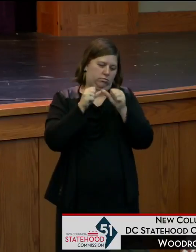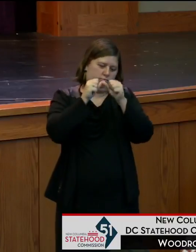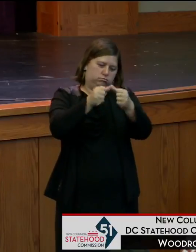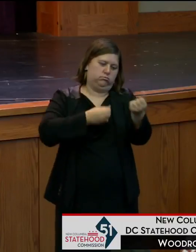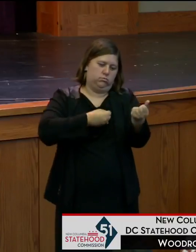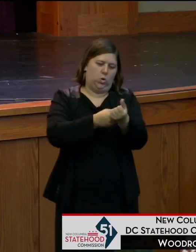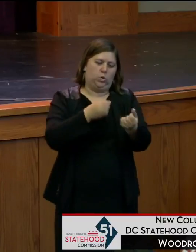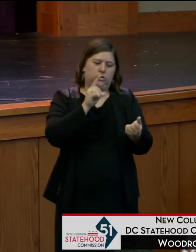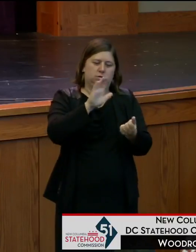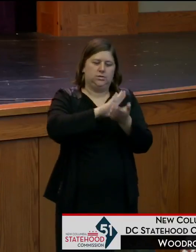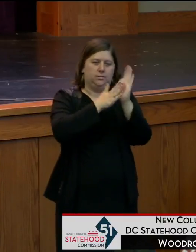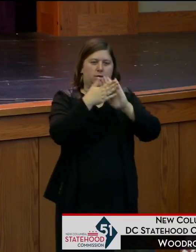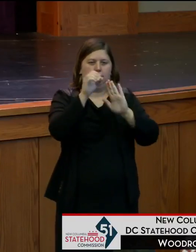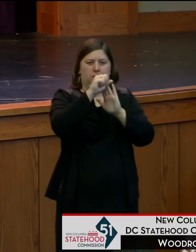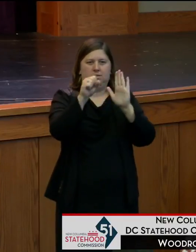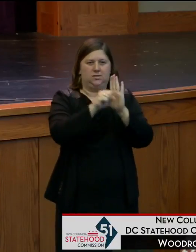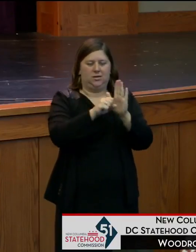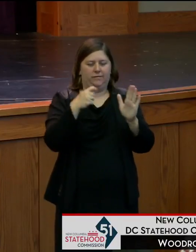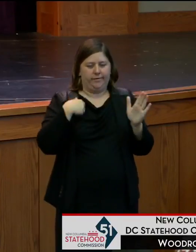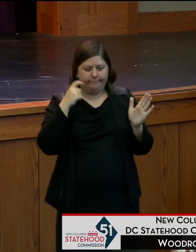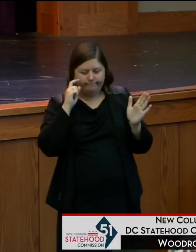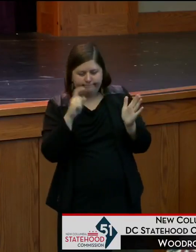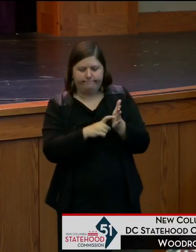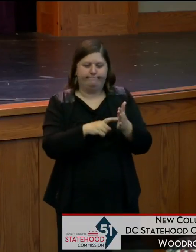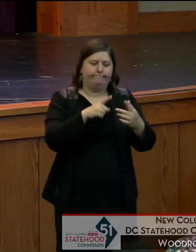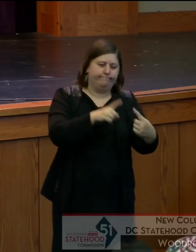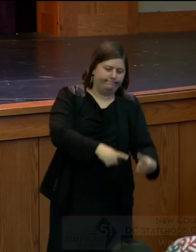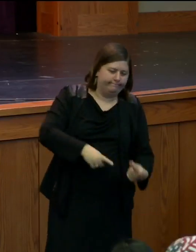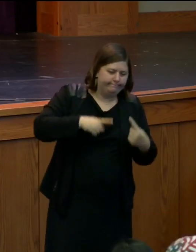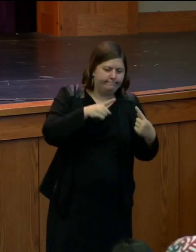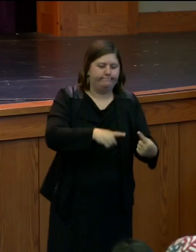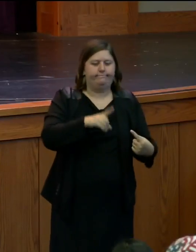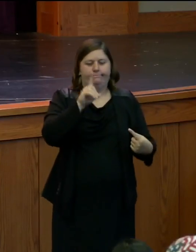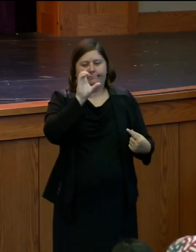STATEHOOD. HAVING WITNESSED THE TRIALS AND TRIBULATIONS OF THE DISTRICT NOT